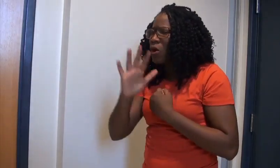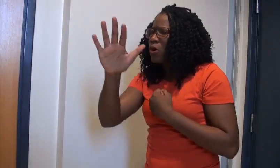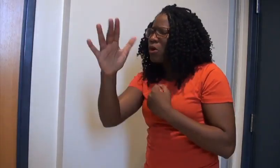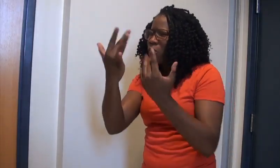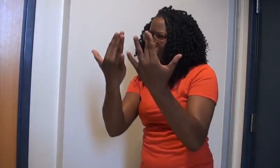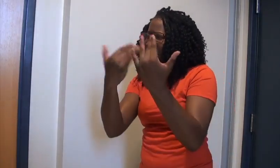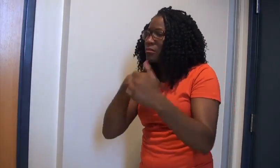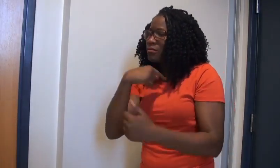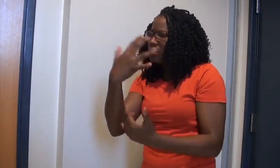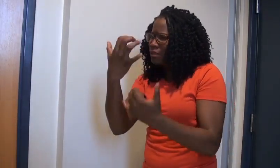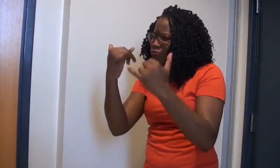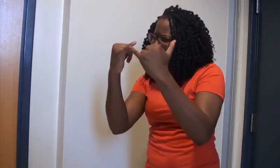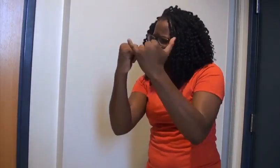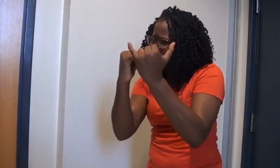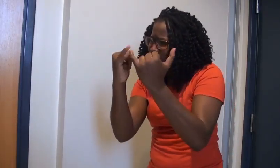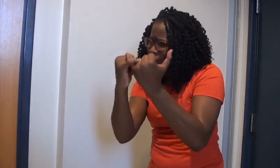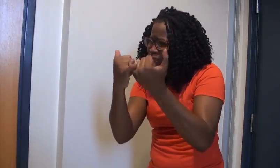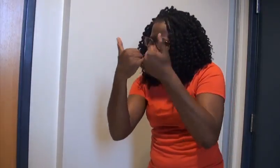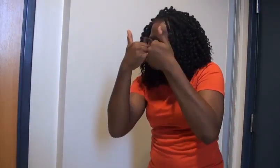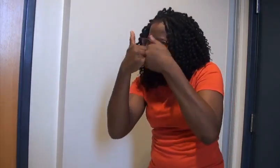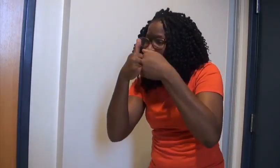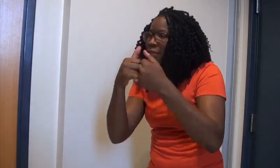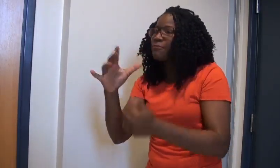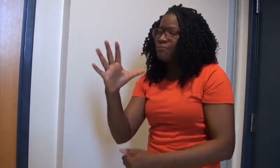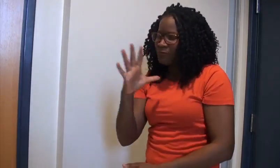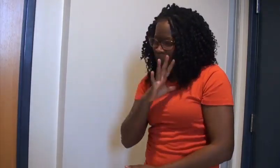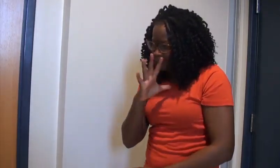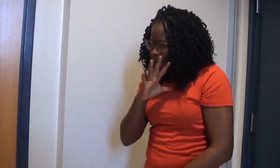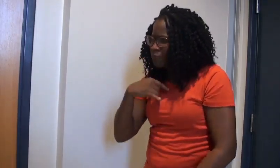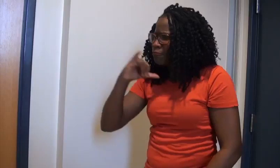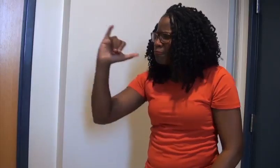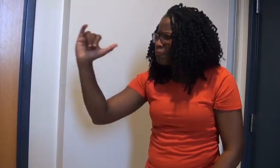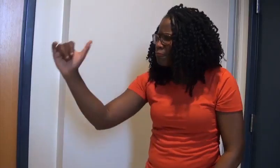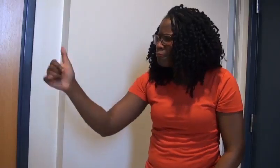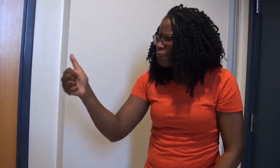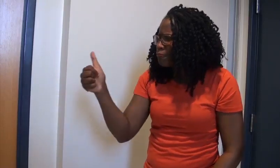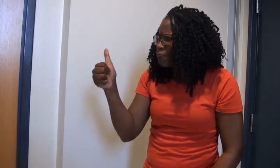and did a pinky­swear,